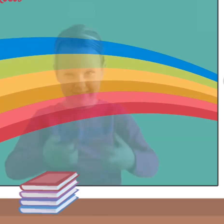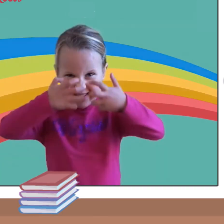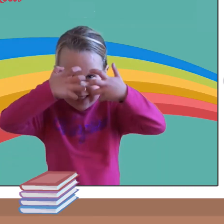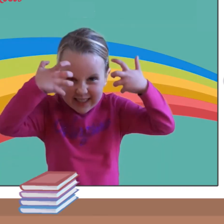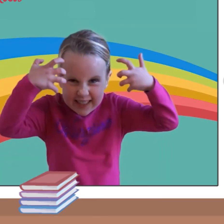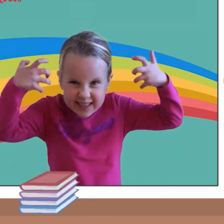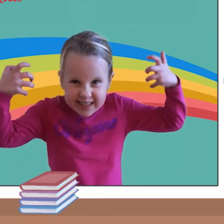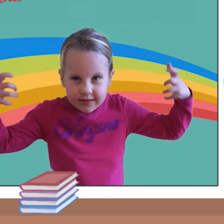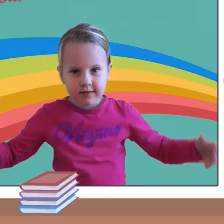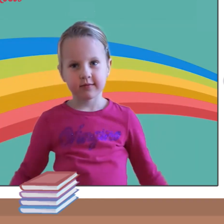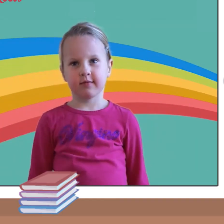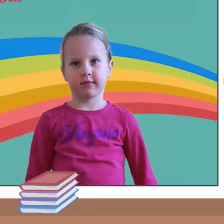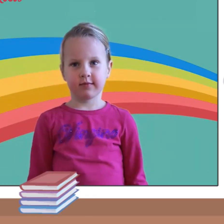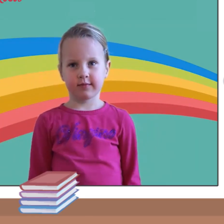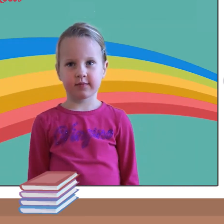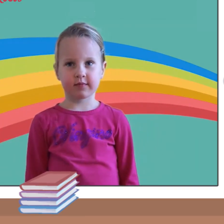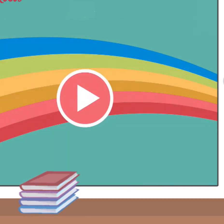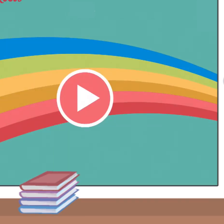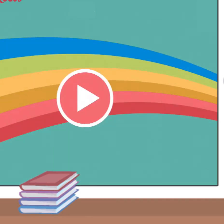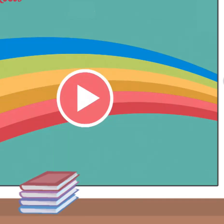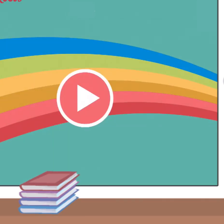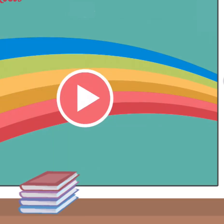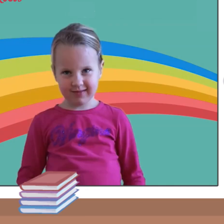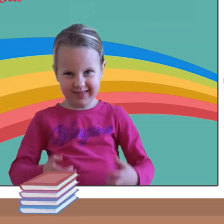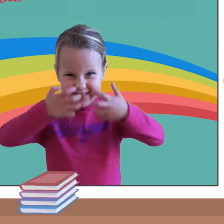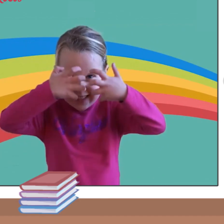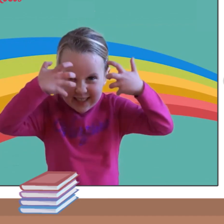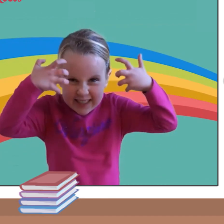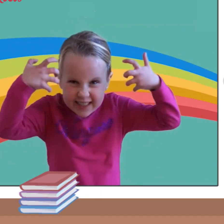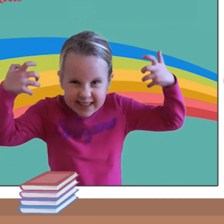Tiger